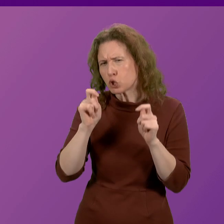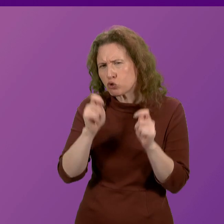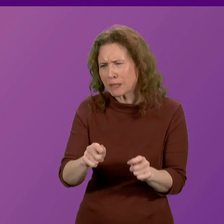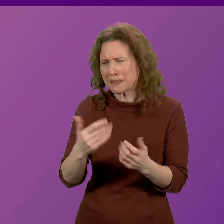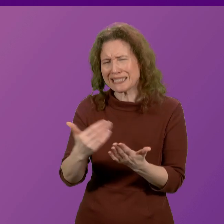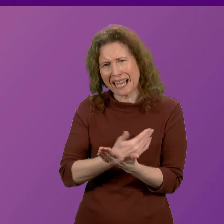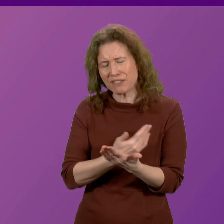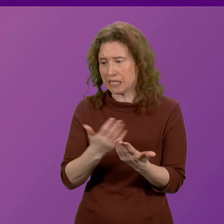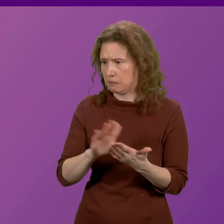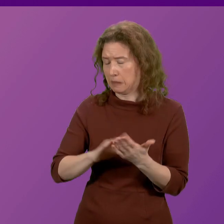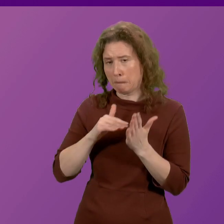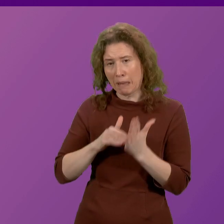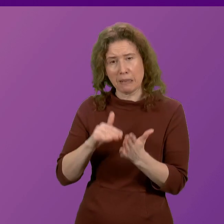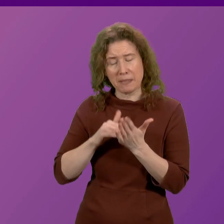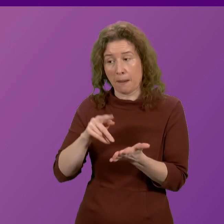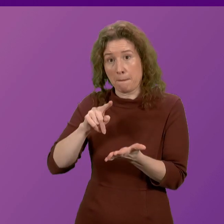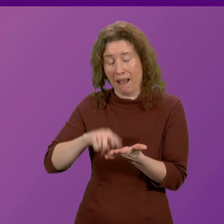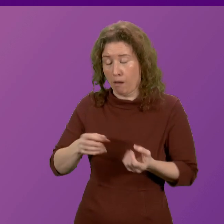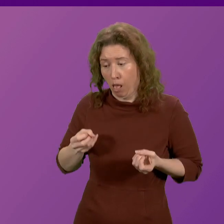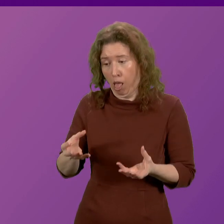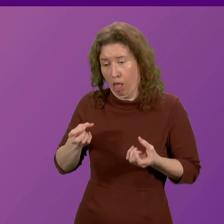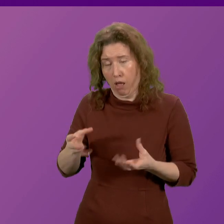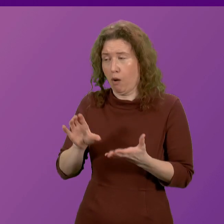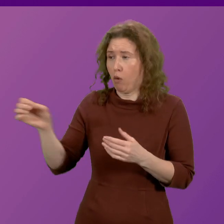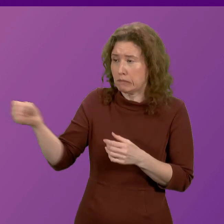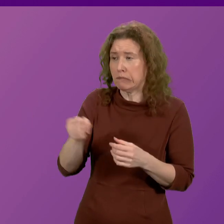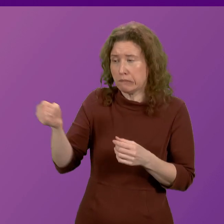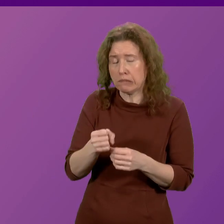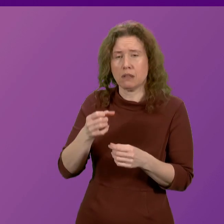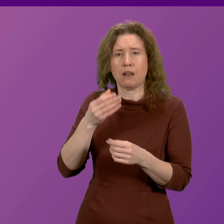and led to millions of pounds being excessively spent on locum psychiatrist rates. Does the